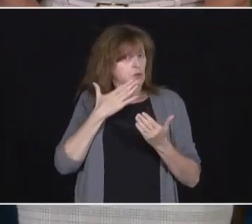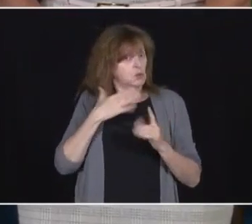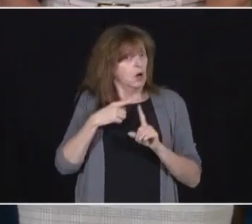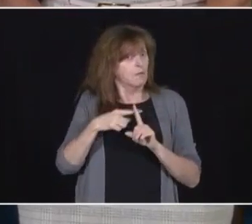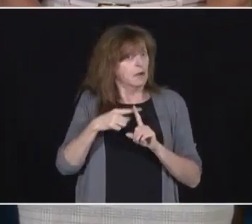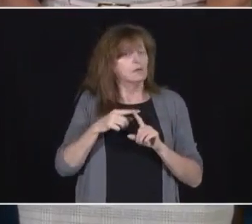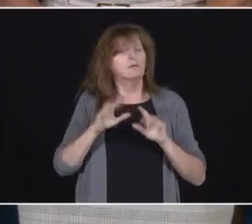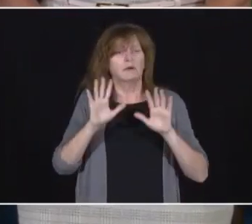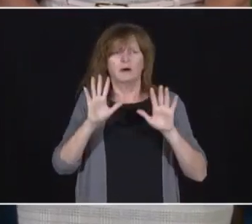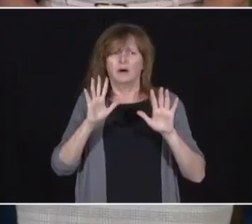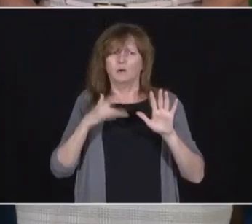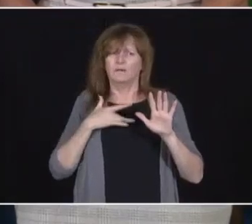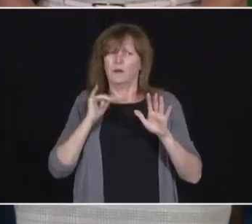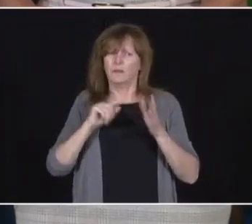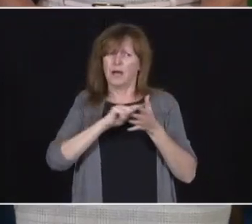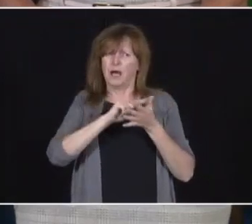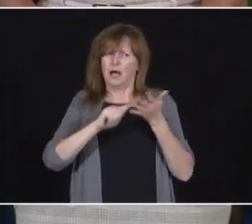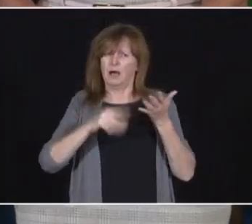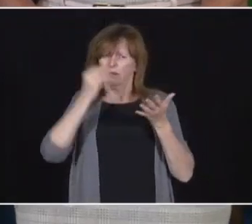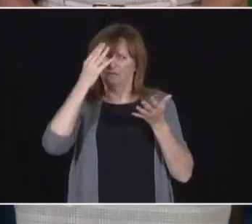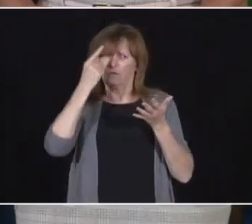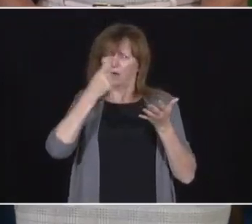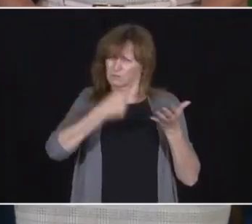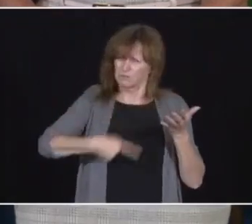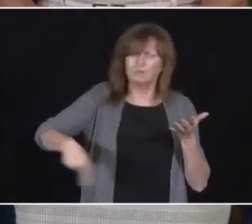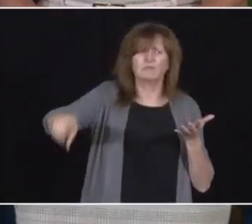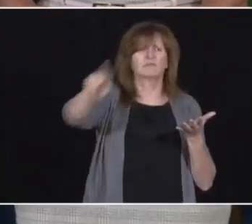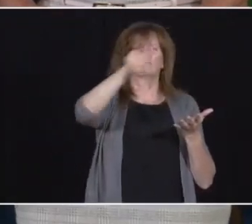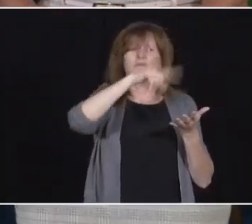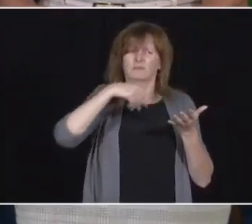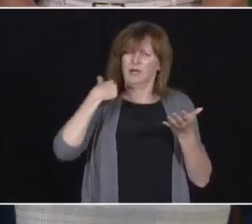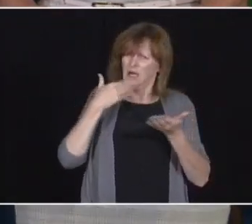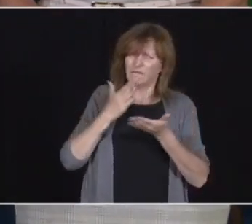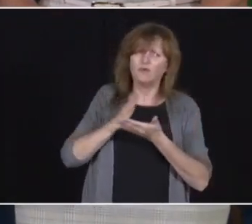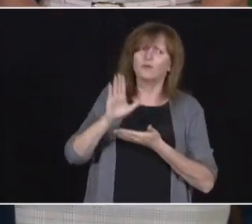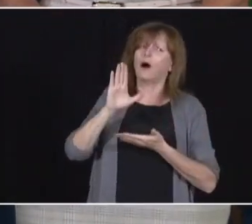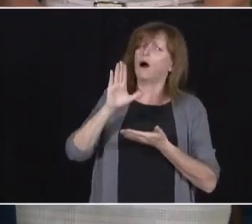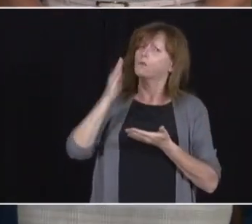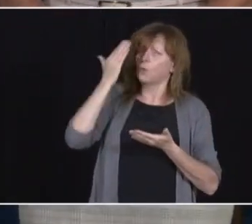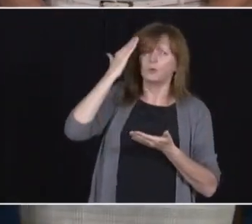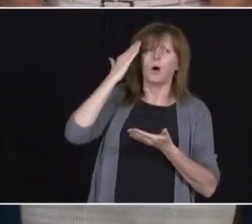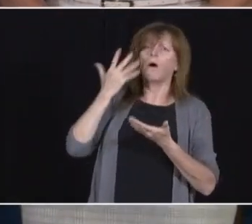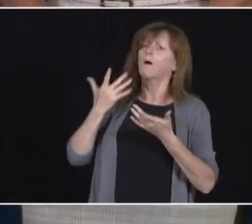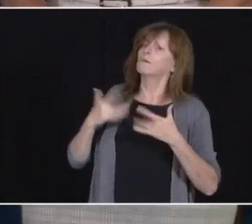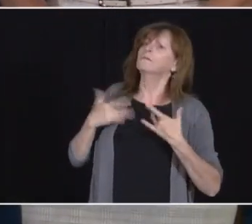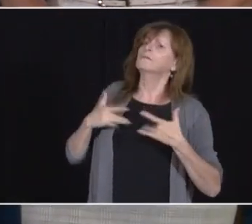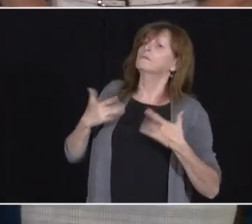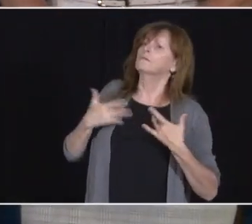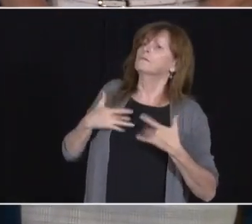as well. Yesterday, was 27,000 tests. With under 100 new cases. So we are making progress, but that is